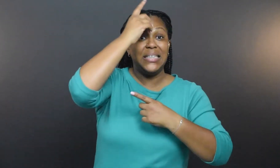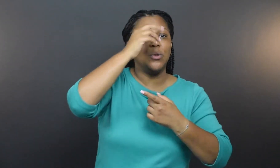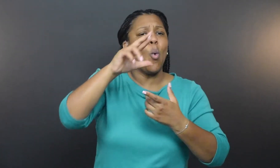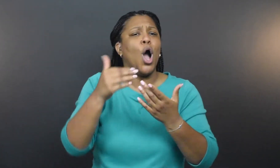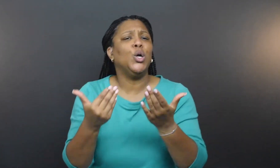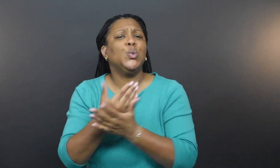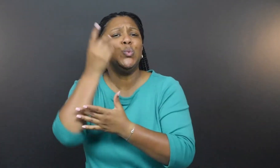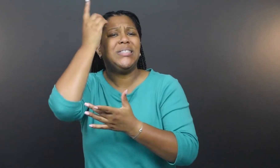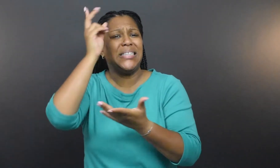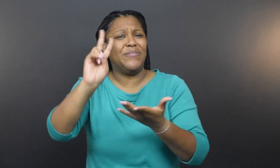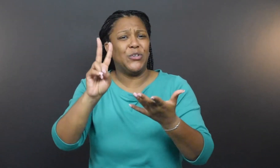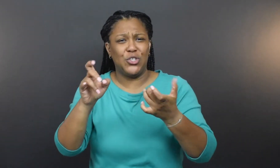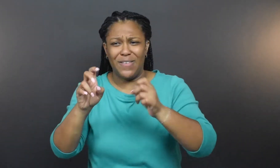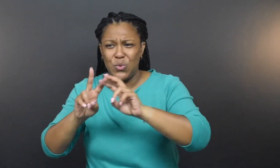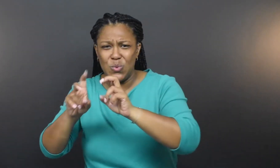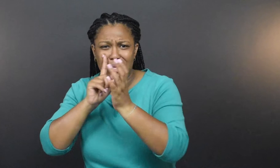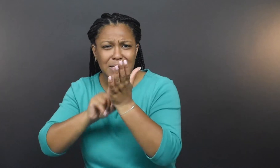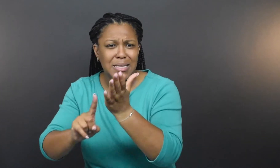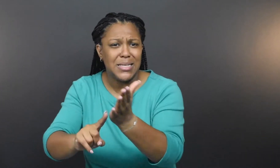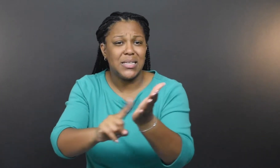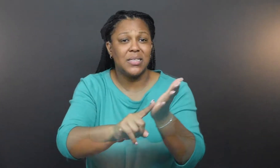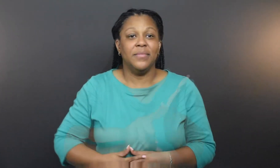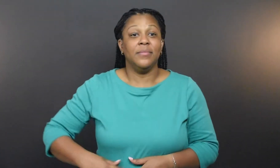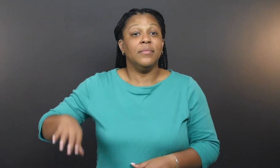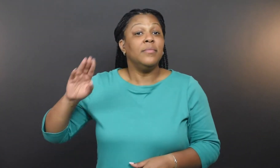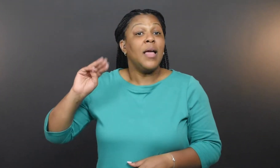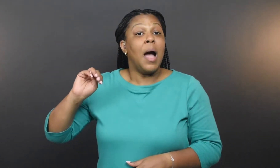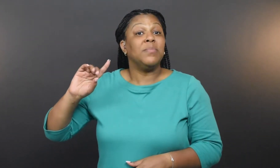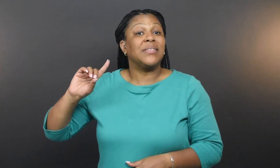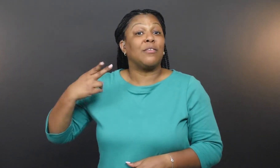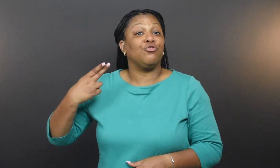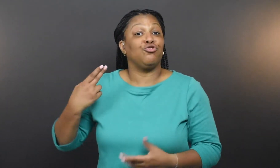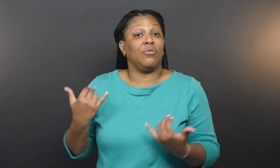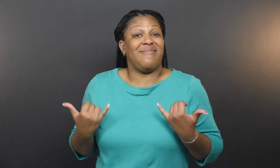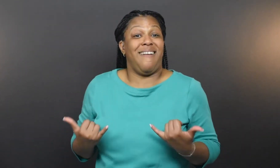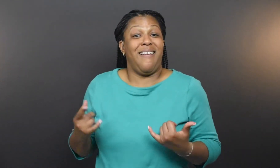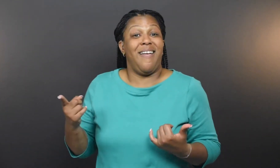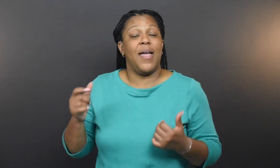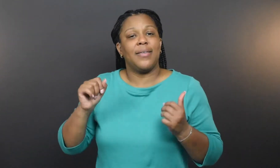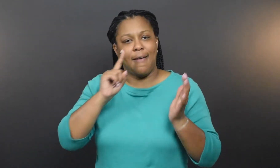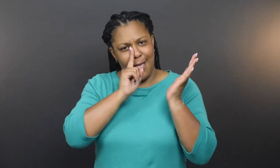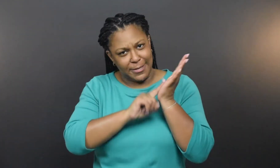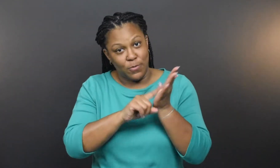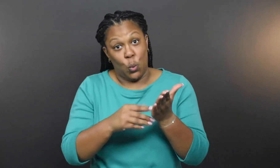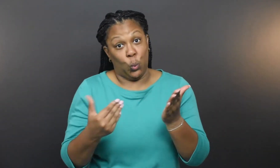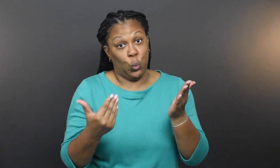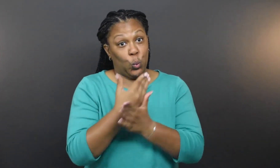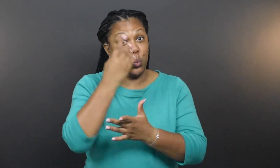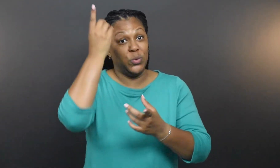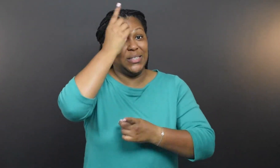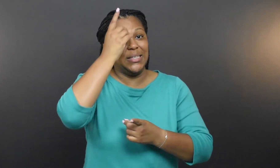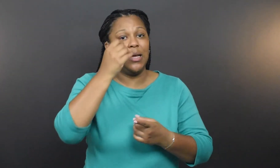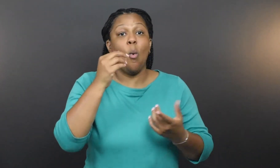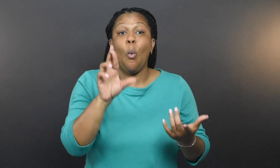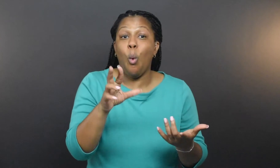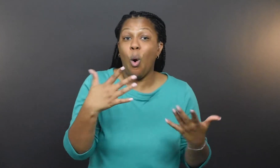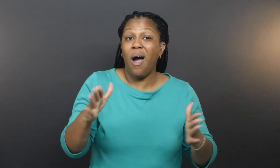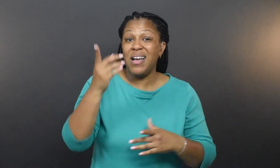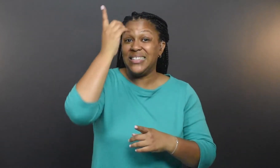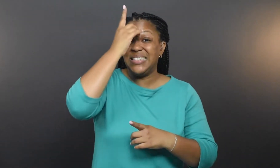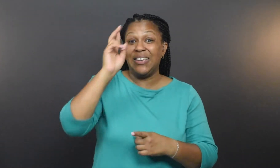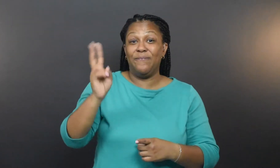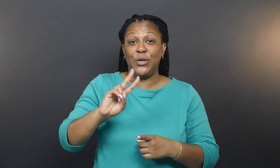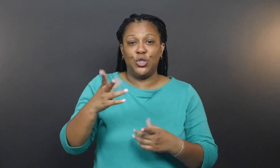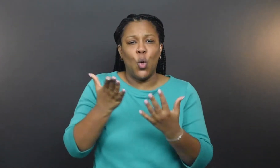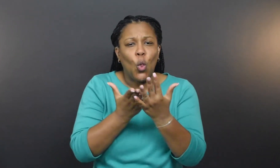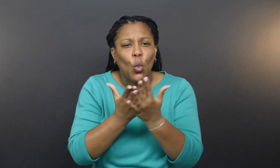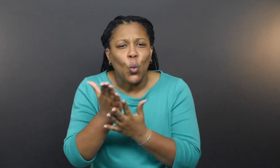• MDH can detect new diseases or disease vectors through its surveillance system,